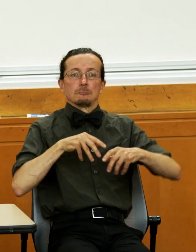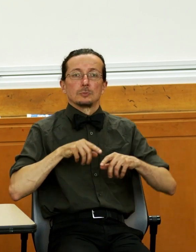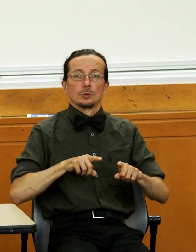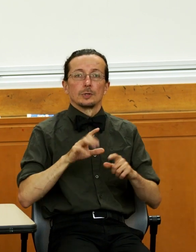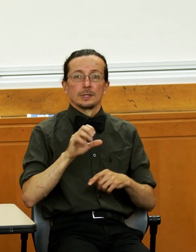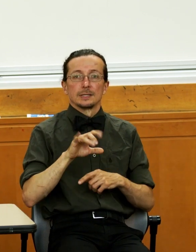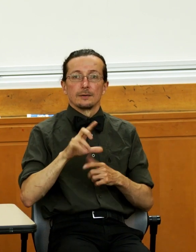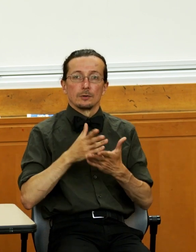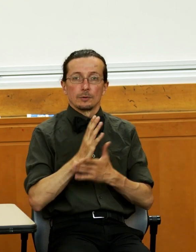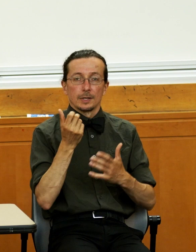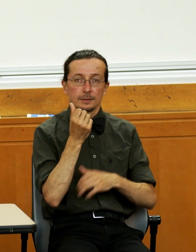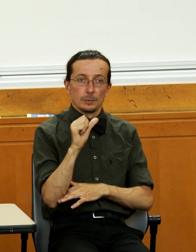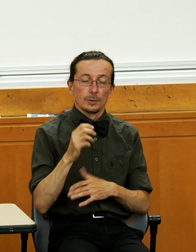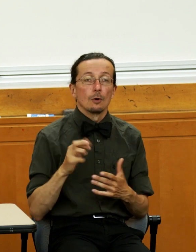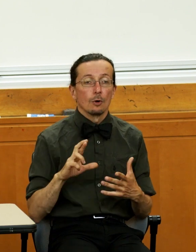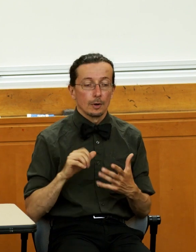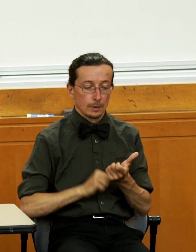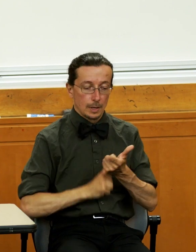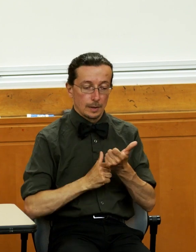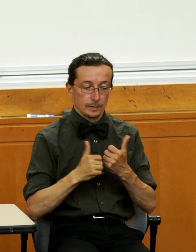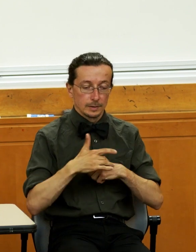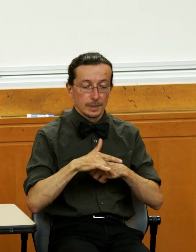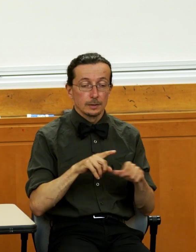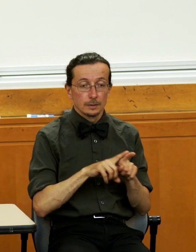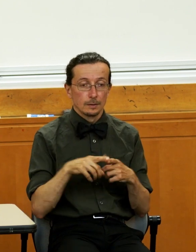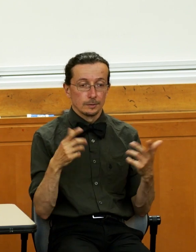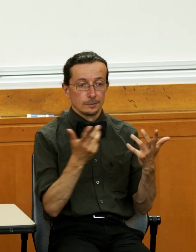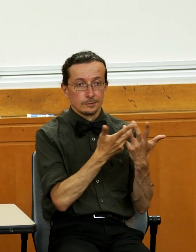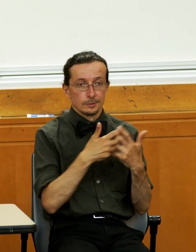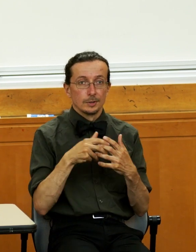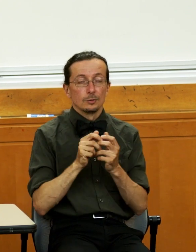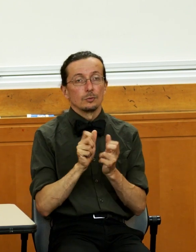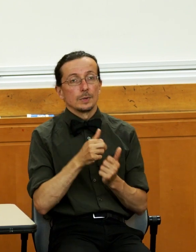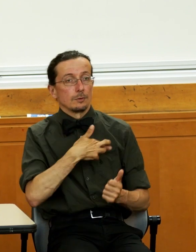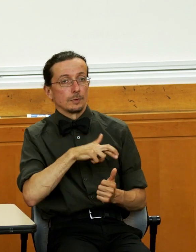the fact that much of the advocacy spaces were also aligned with religious leaders and customs.